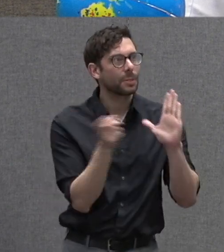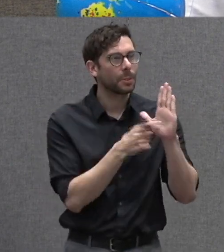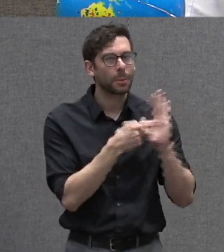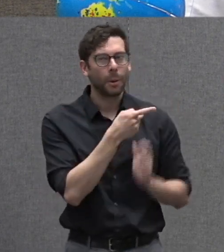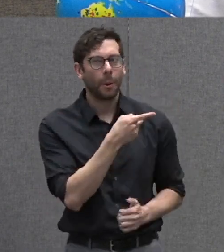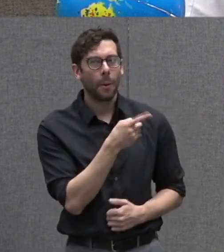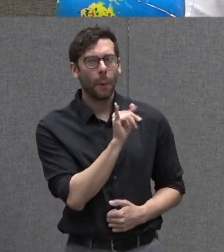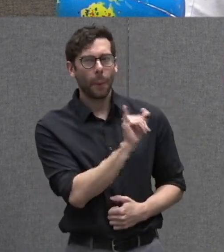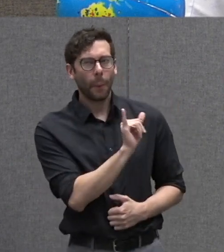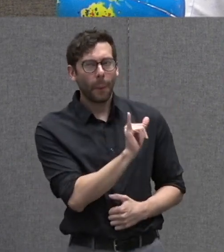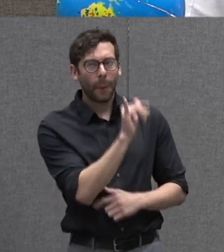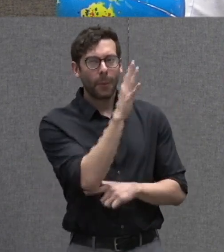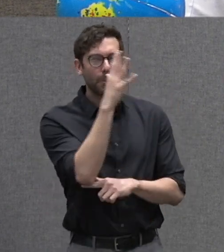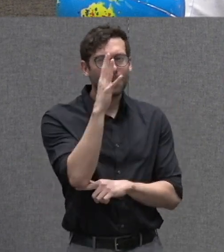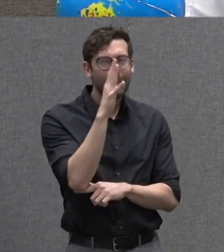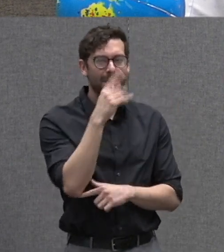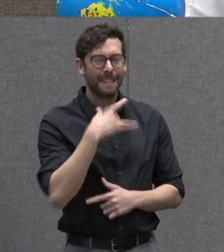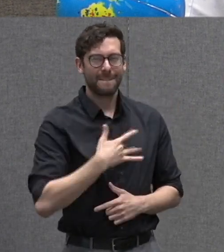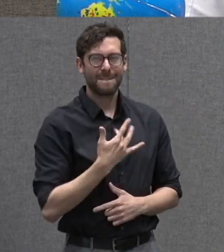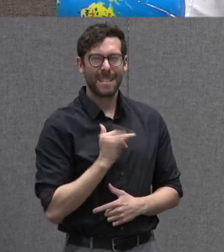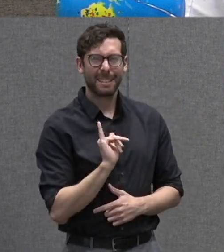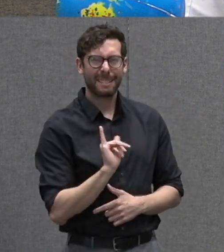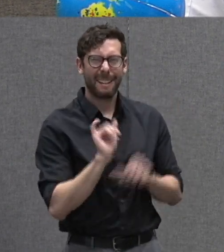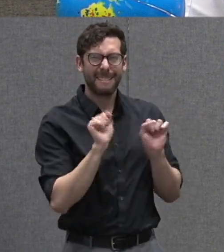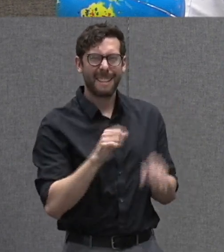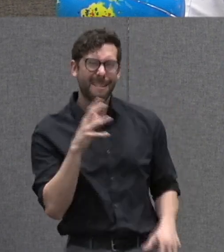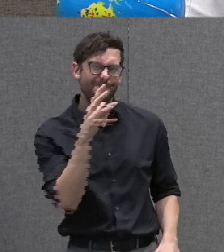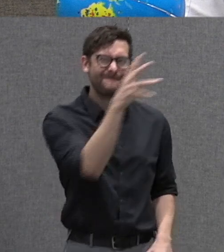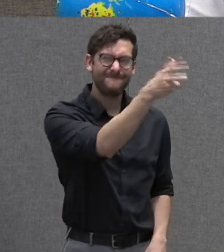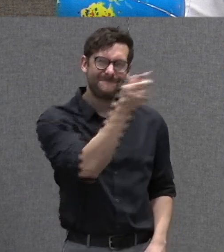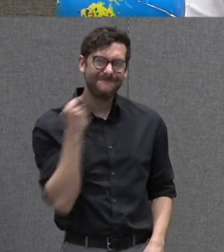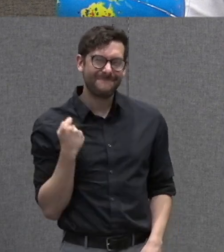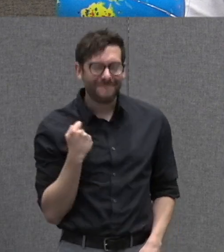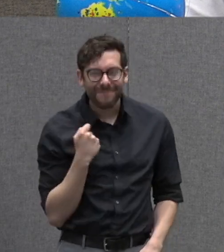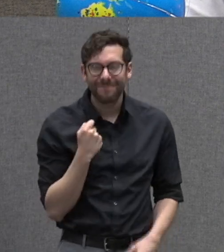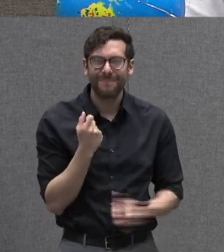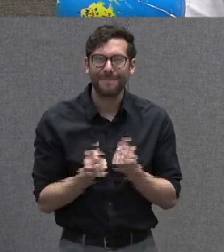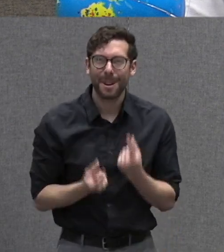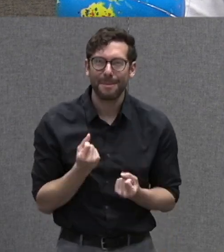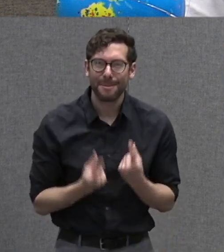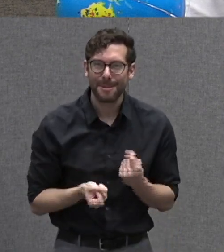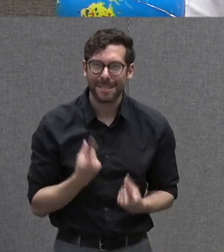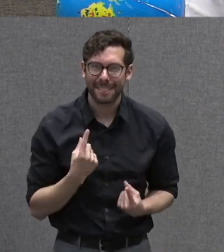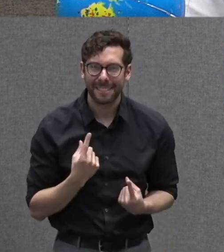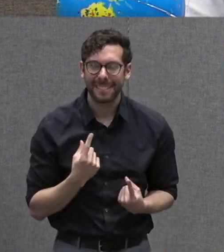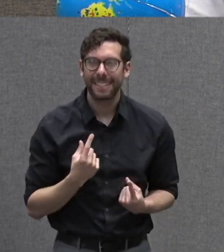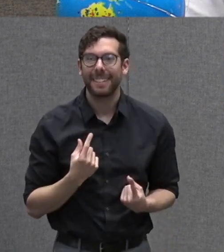So, this is one of my favorite trees. And this tree grows and it changes from a brown tree